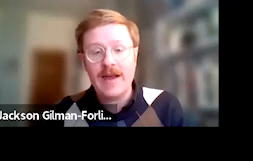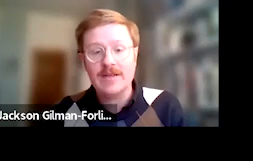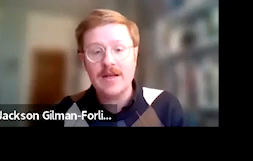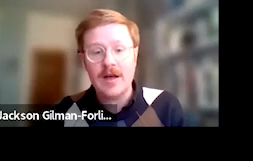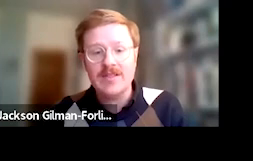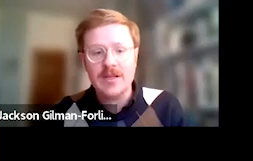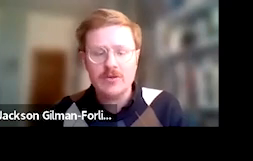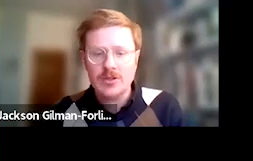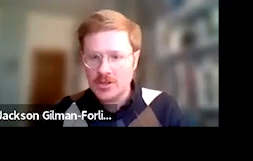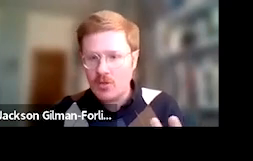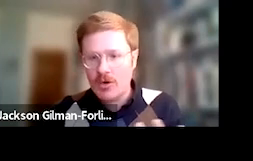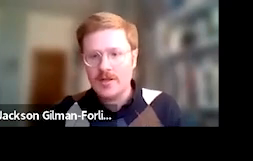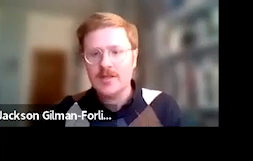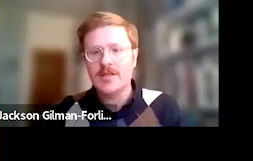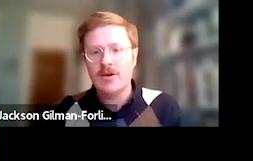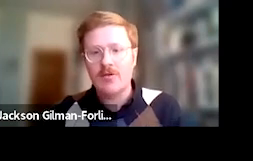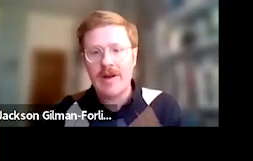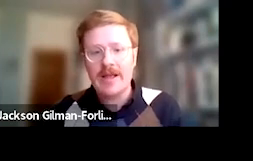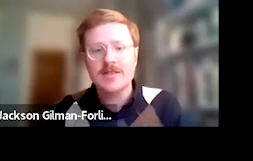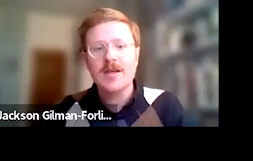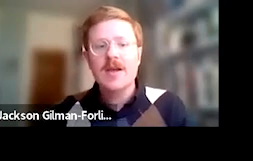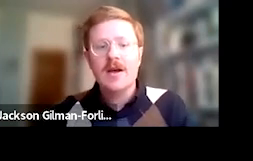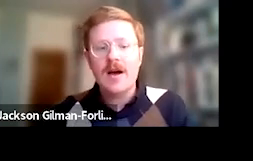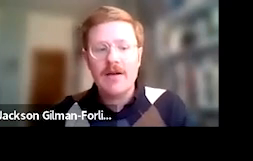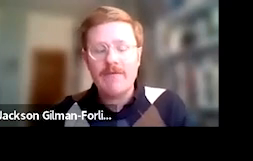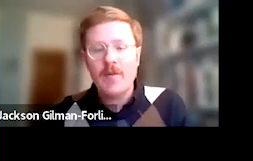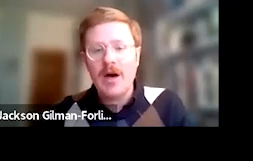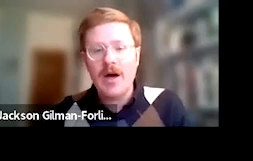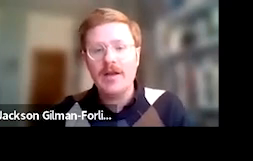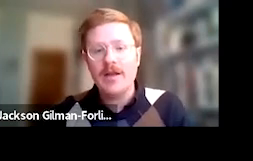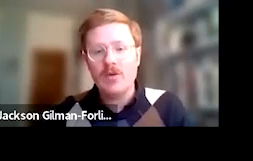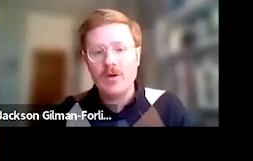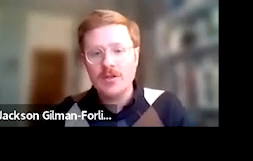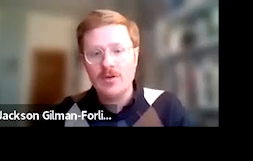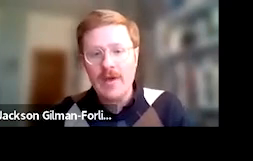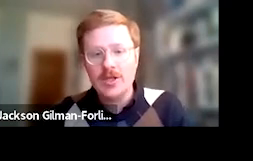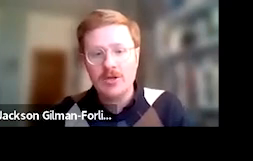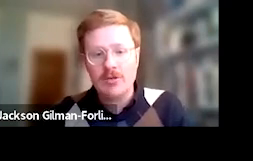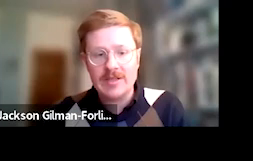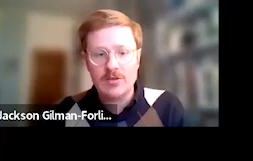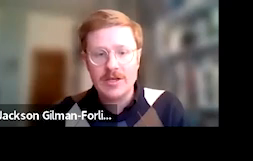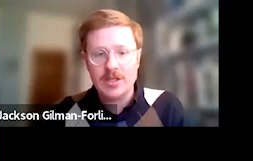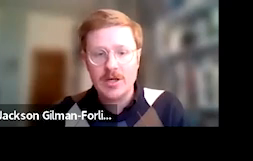In fact, the city was just awarded this year a grant from HUD in order to do a major restoration